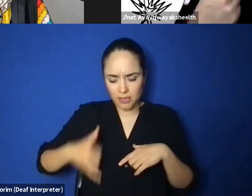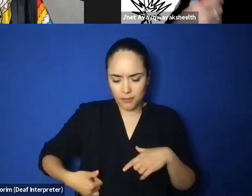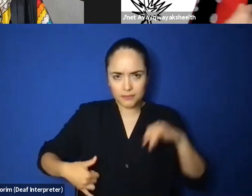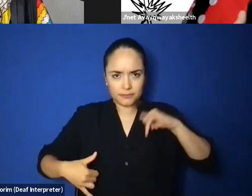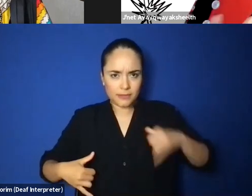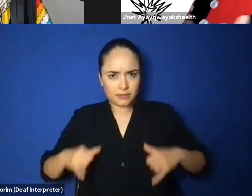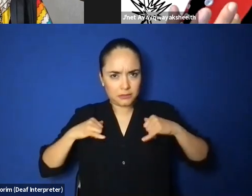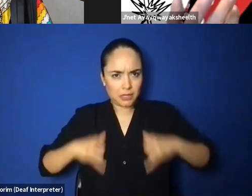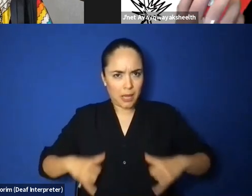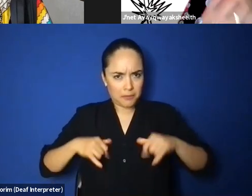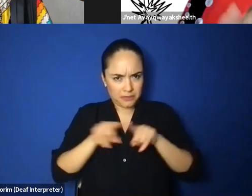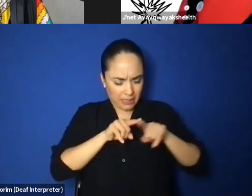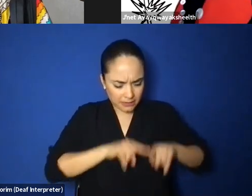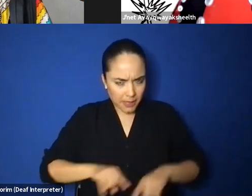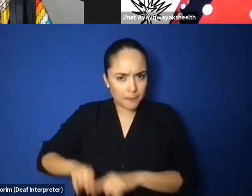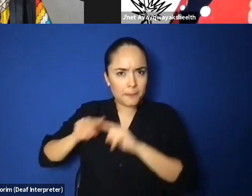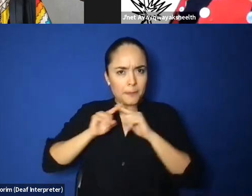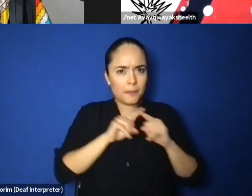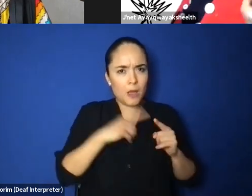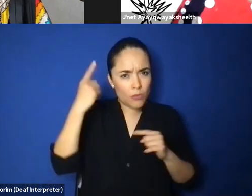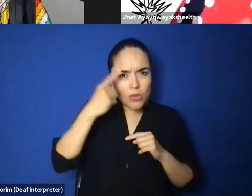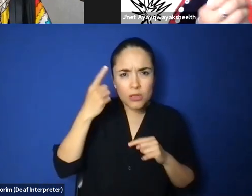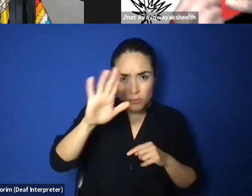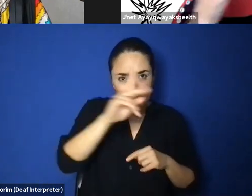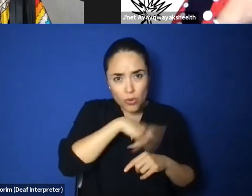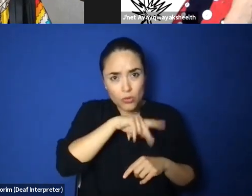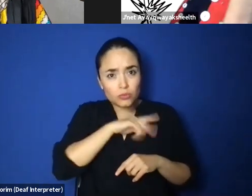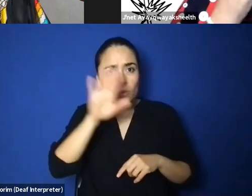if it was personalized, because people are asking, does anybody else have the same regalia as you?